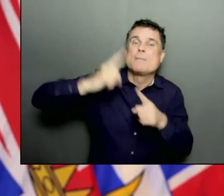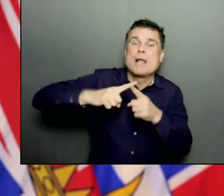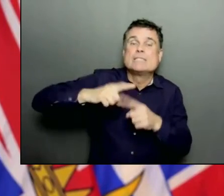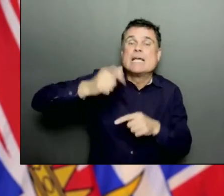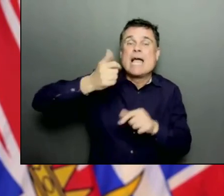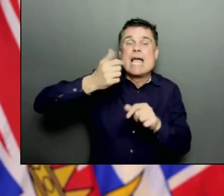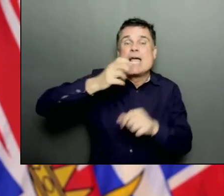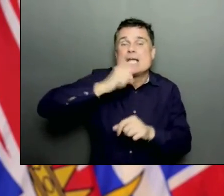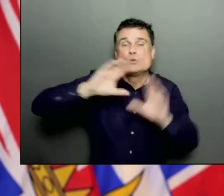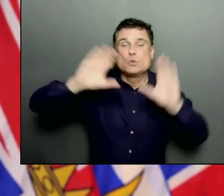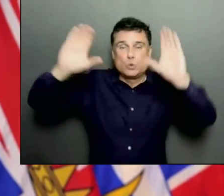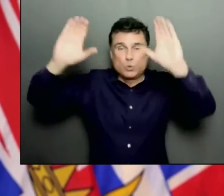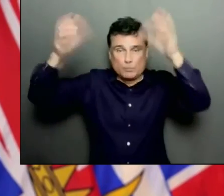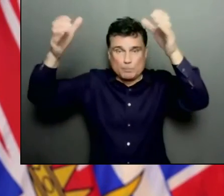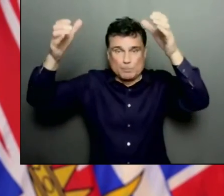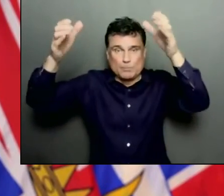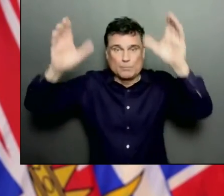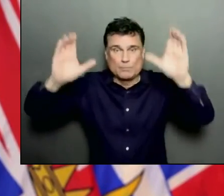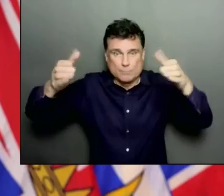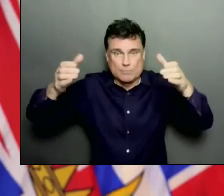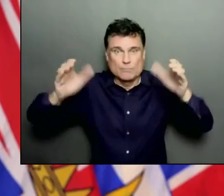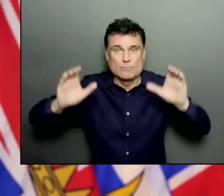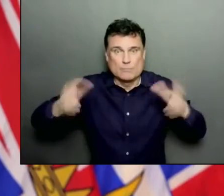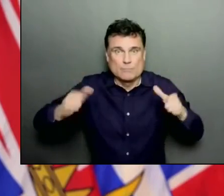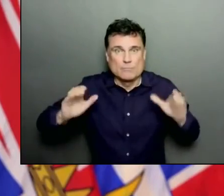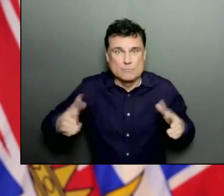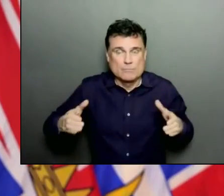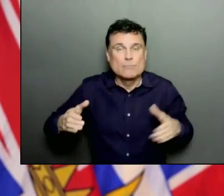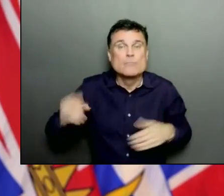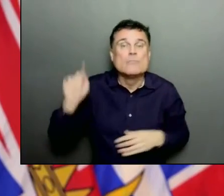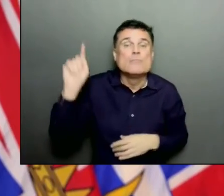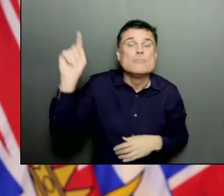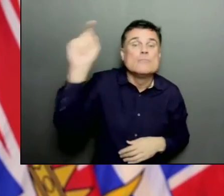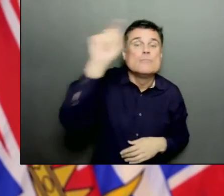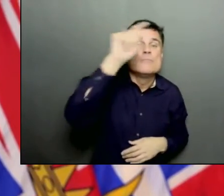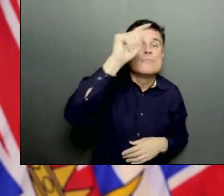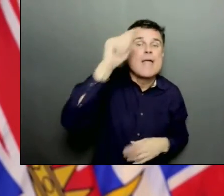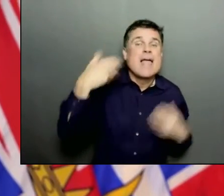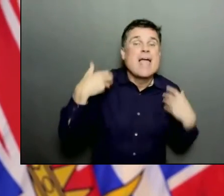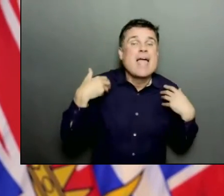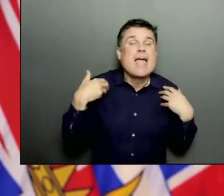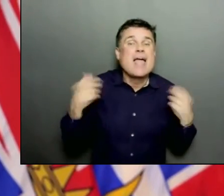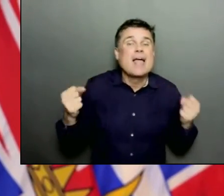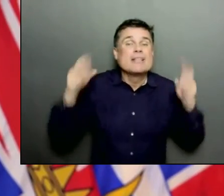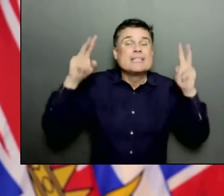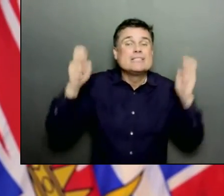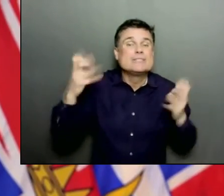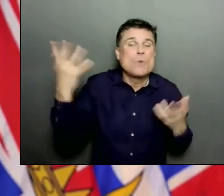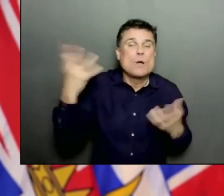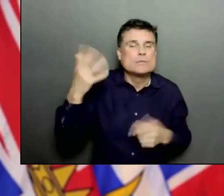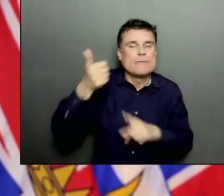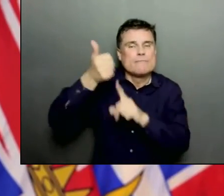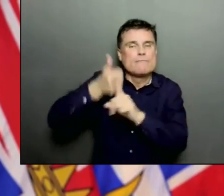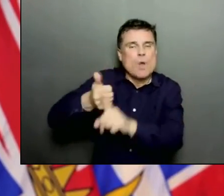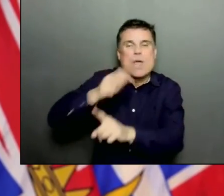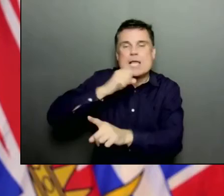because it's very difficult, when we have lots of vaccine, to try to figure out who needs to go first.